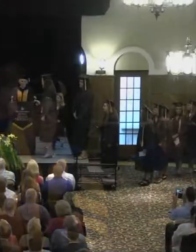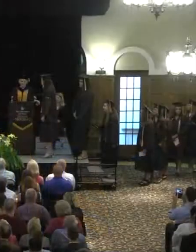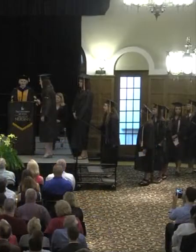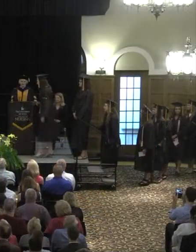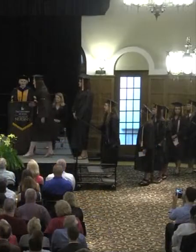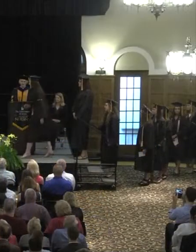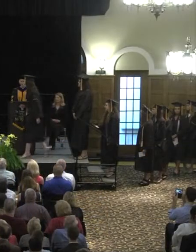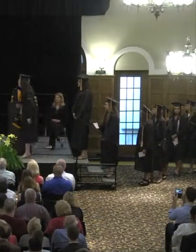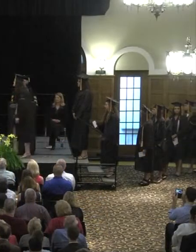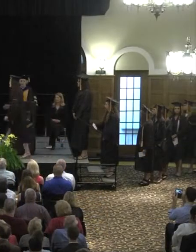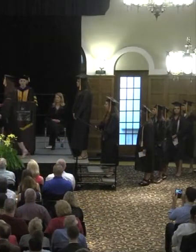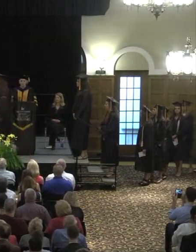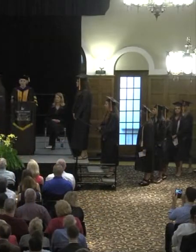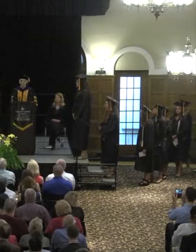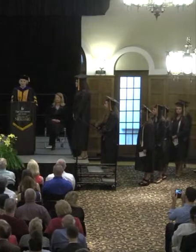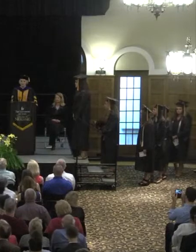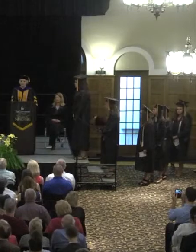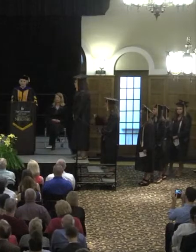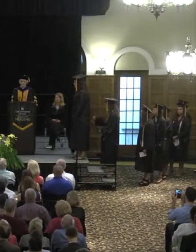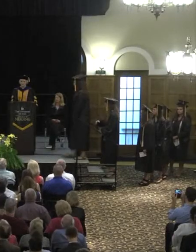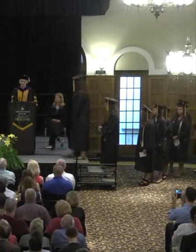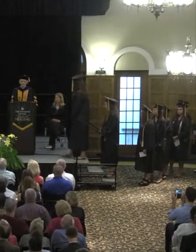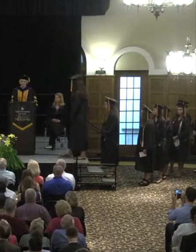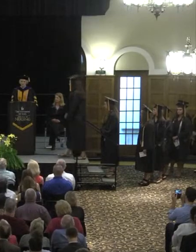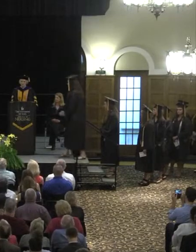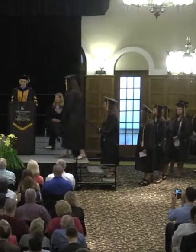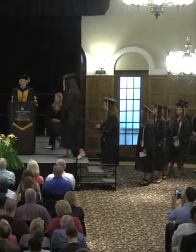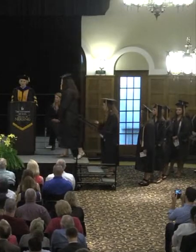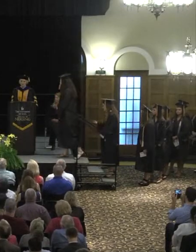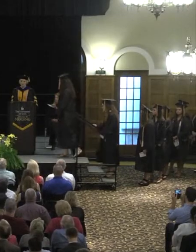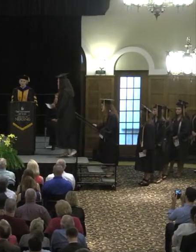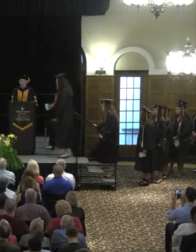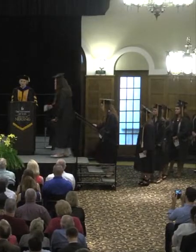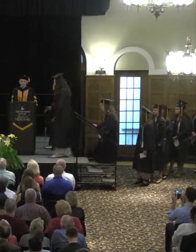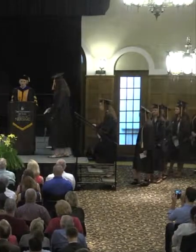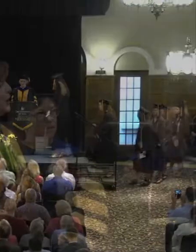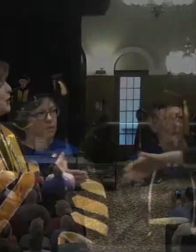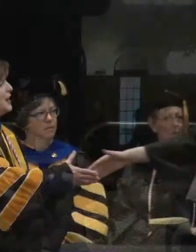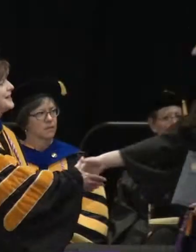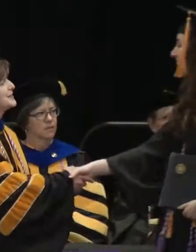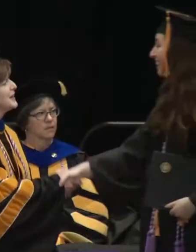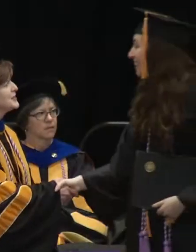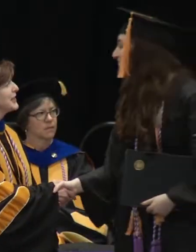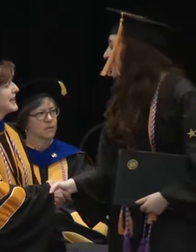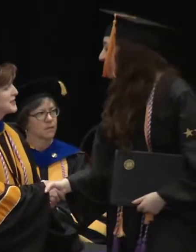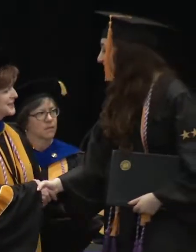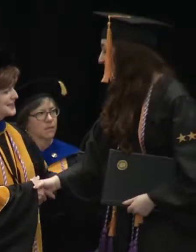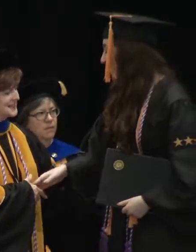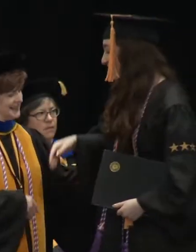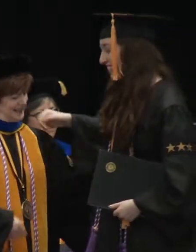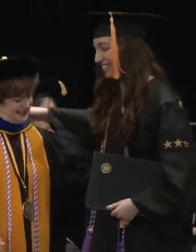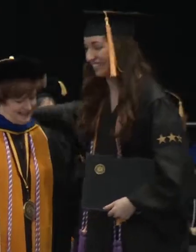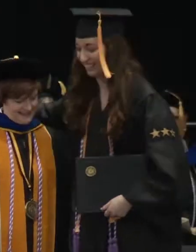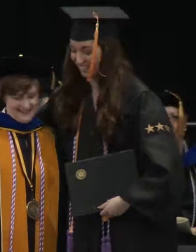Laura Noel, BSN, Bachelor of Science in Nursing, with Honors and Highest Distinction.